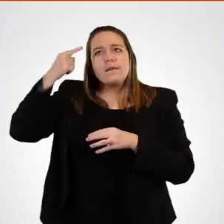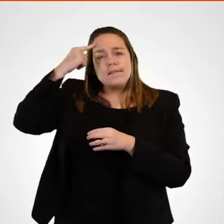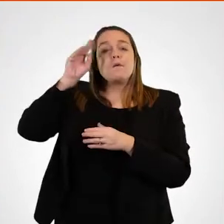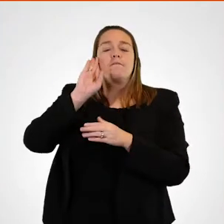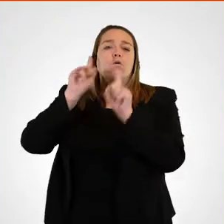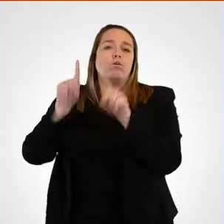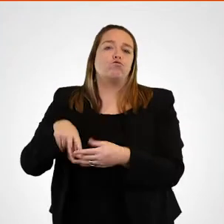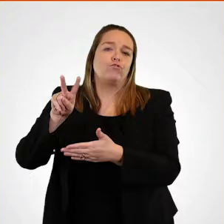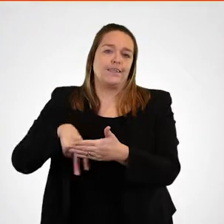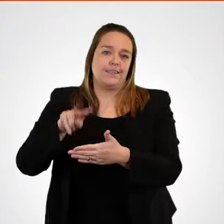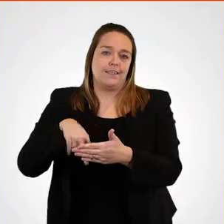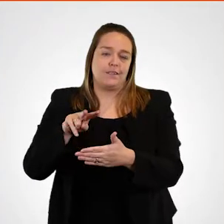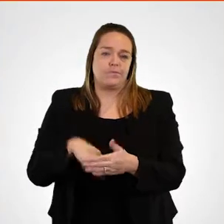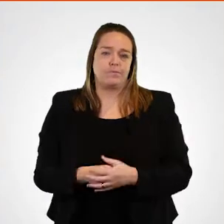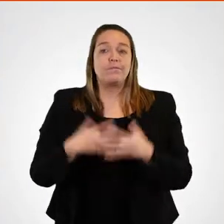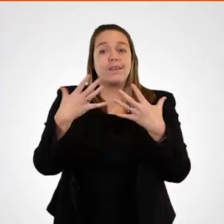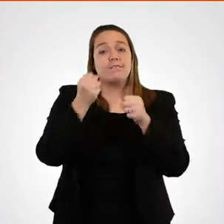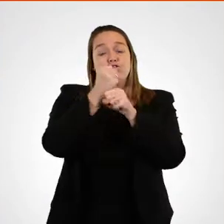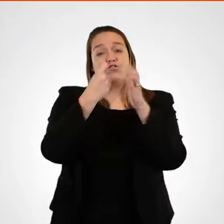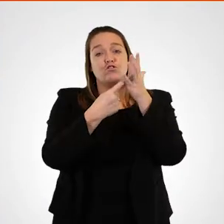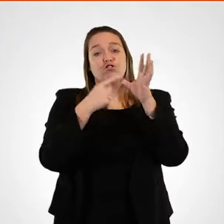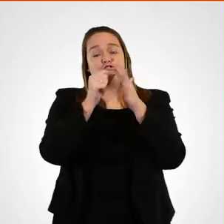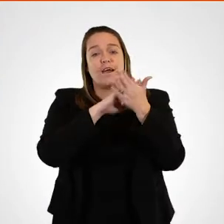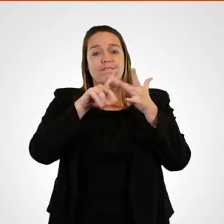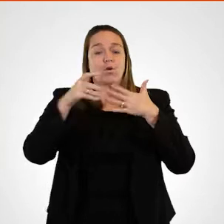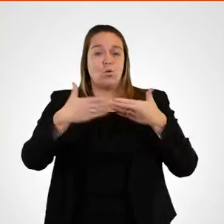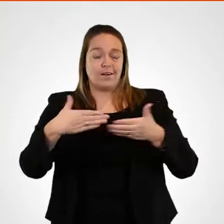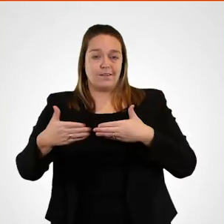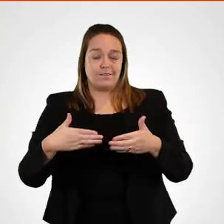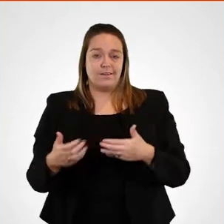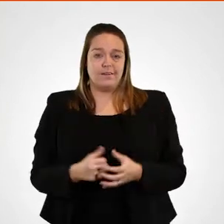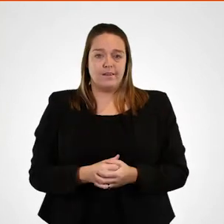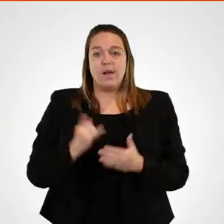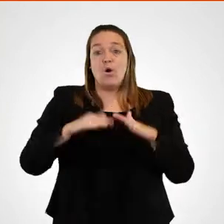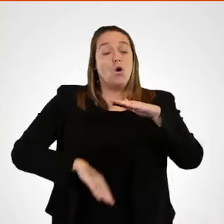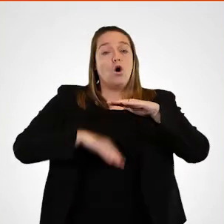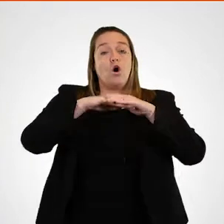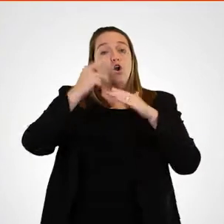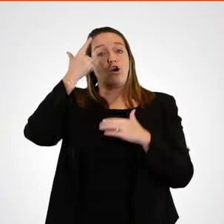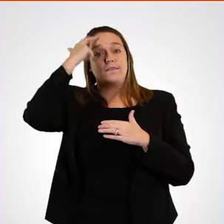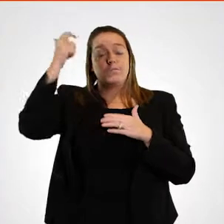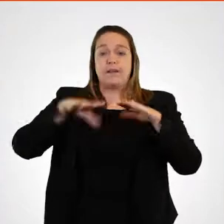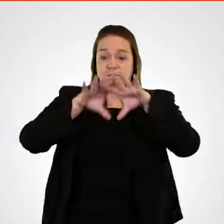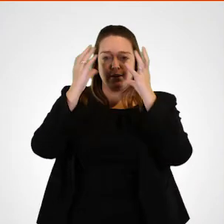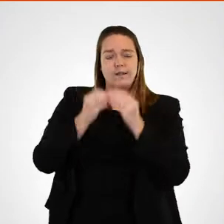And we can do this by introducing a graphic organiser. Maybe we'll just introduce the whole concept, the whole picture, ahead of time.